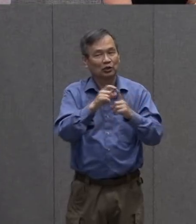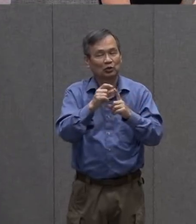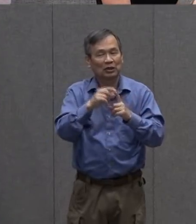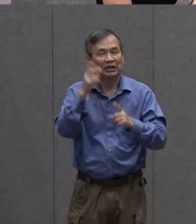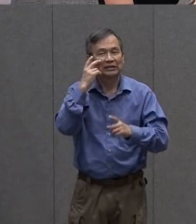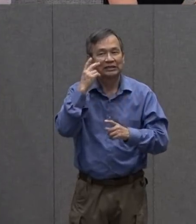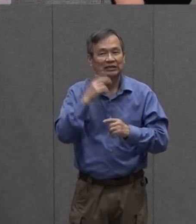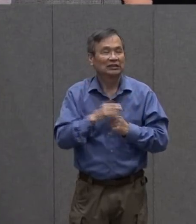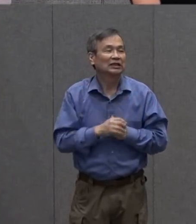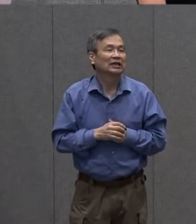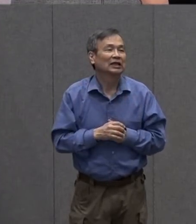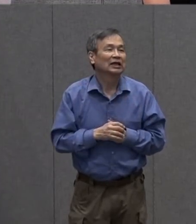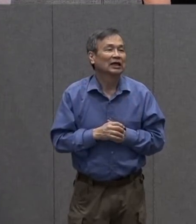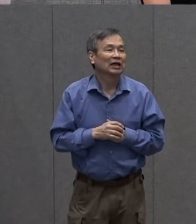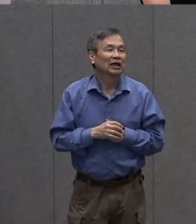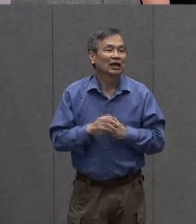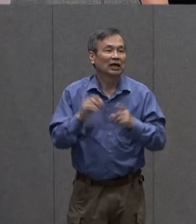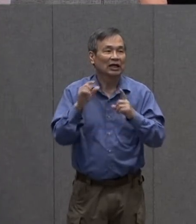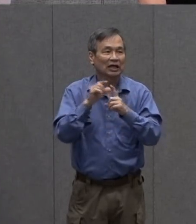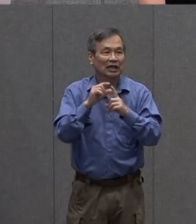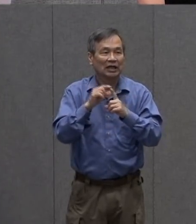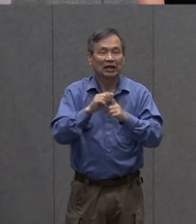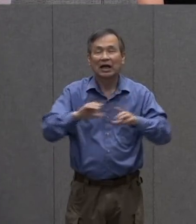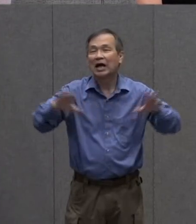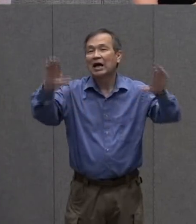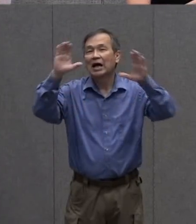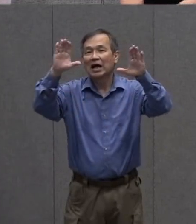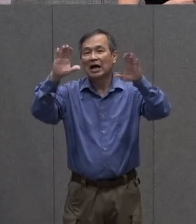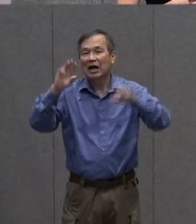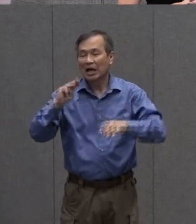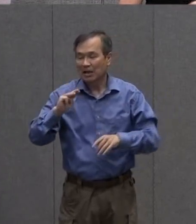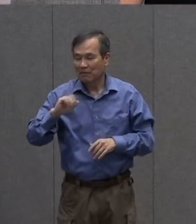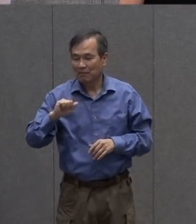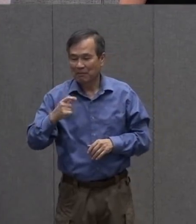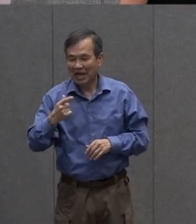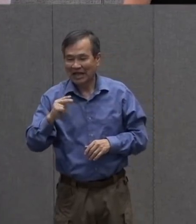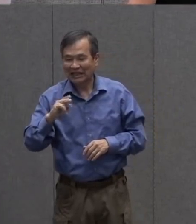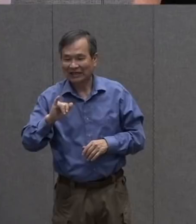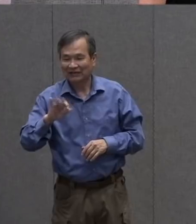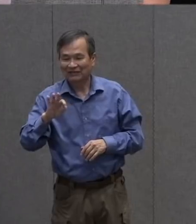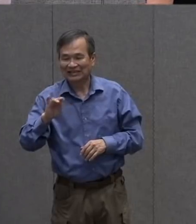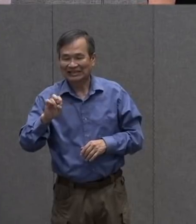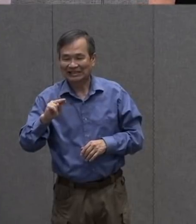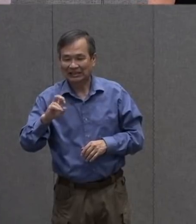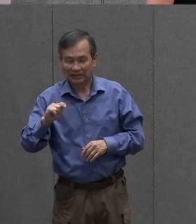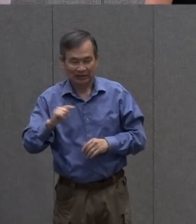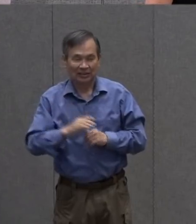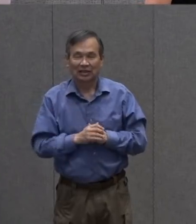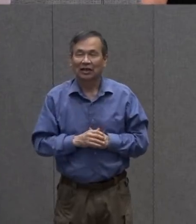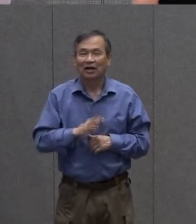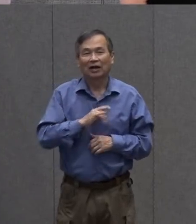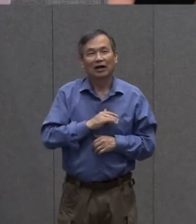The word is magnificent. Oh, that is a good word. Magnificent.